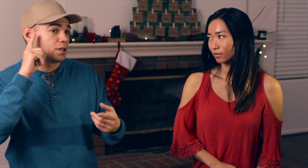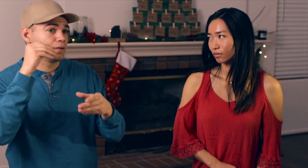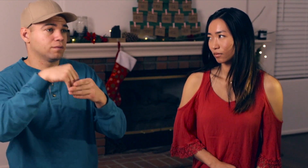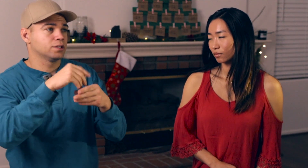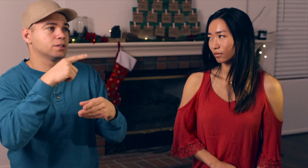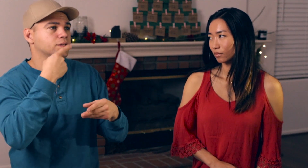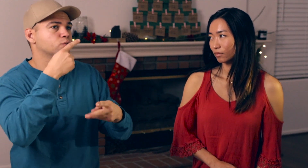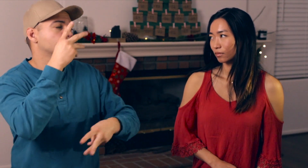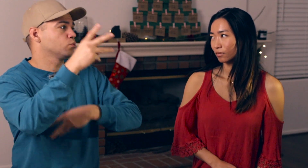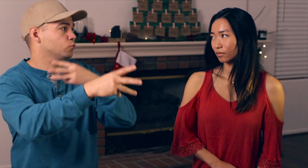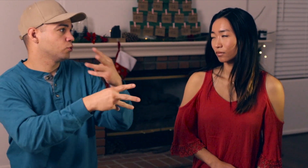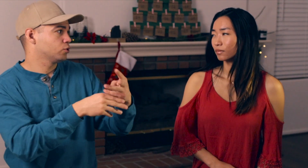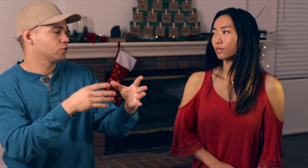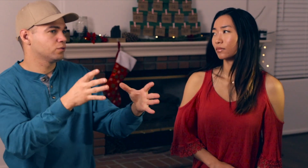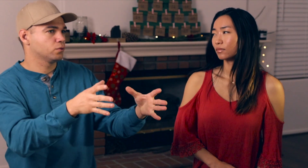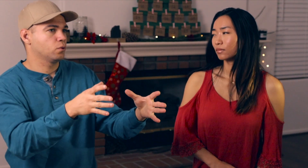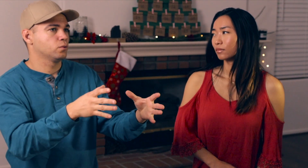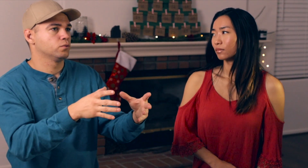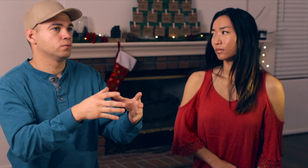deaf in a hearing world